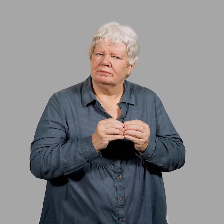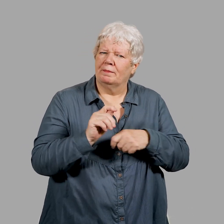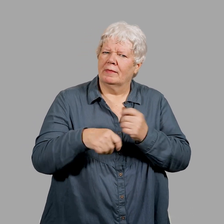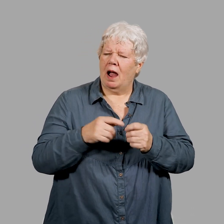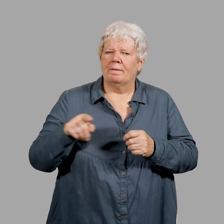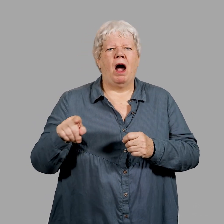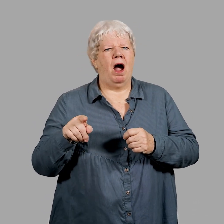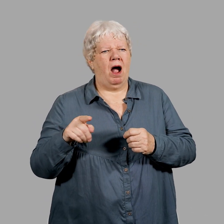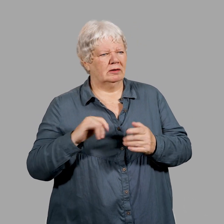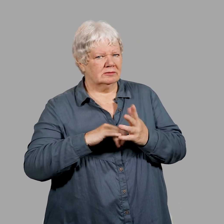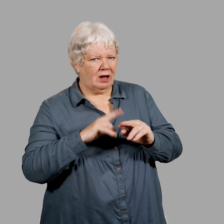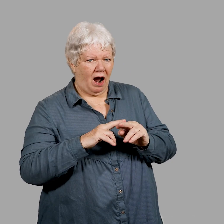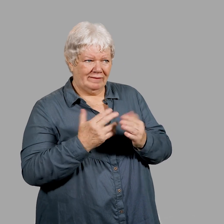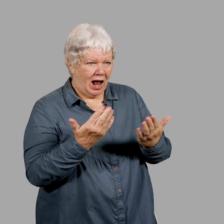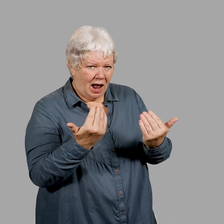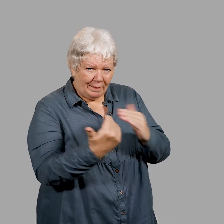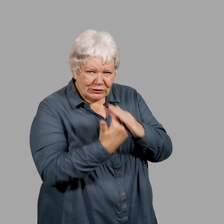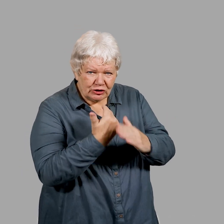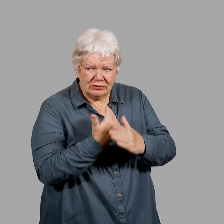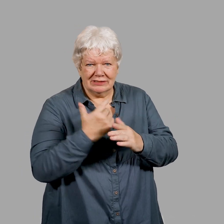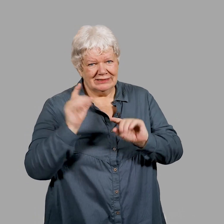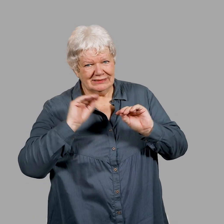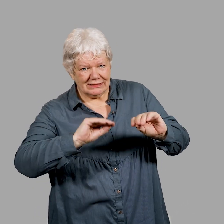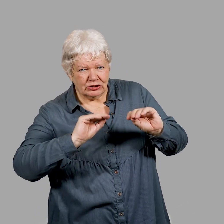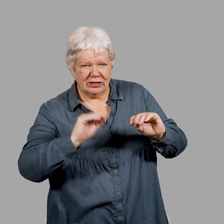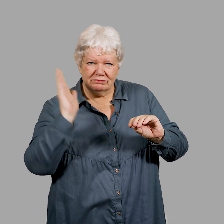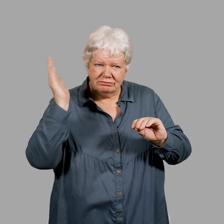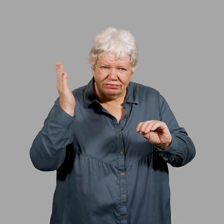i.e., increase the confidence of admissions, teaching,